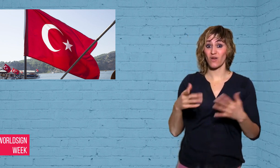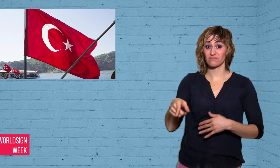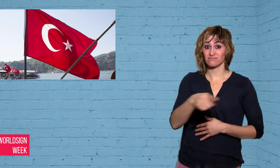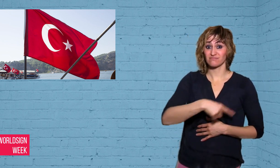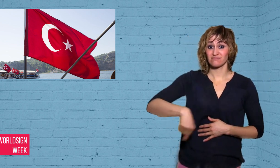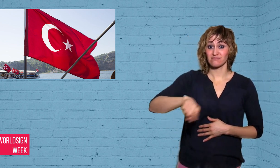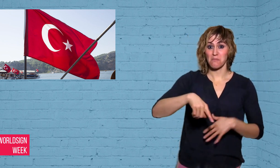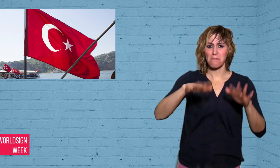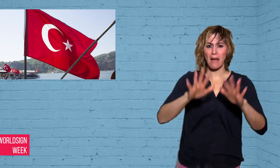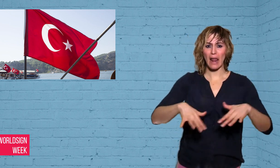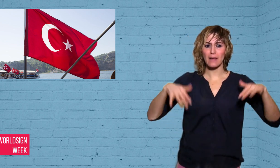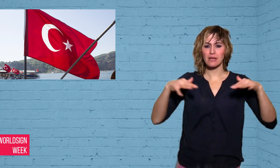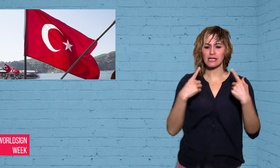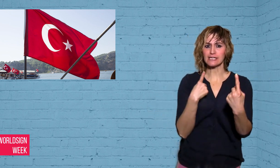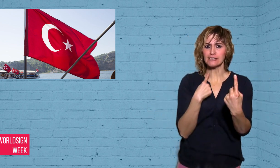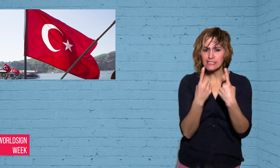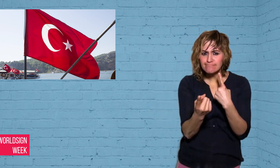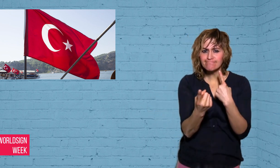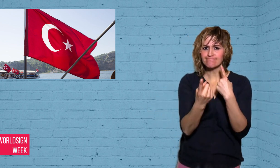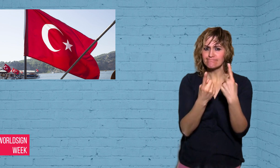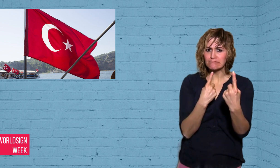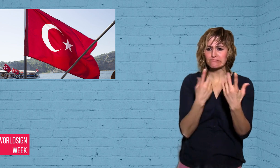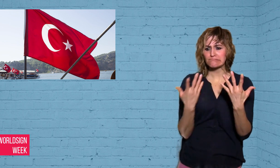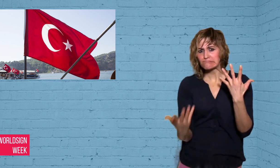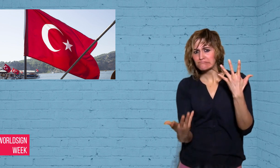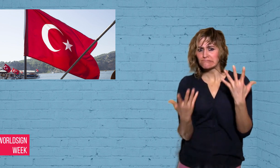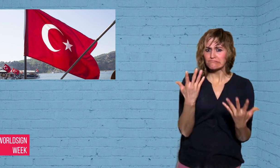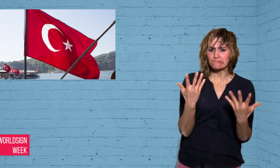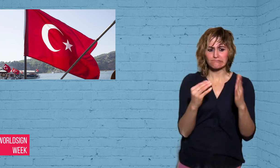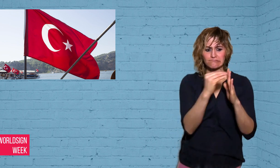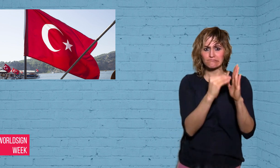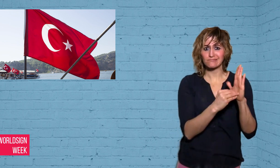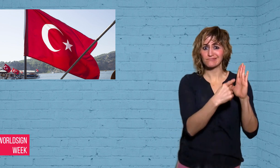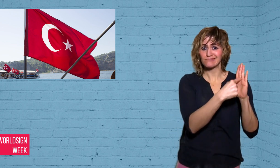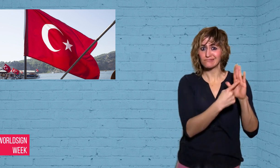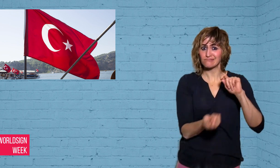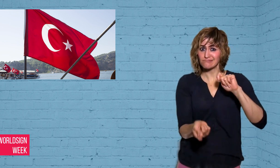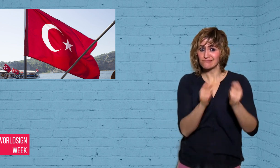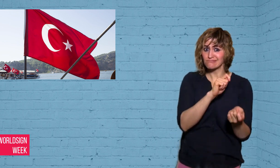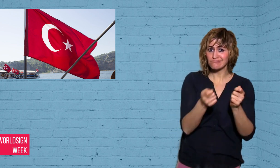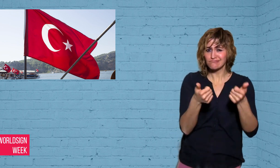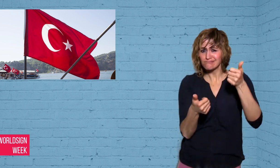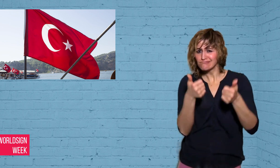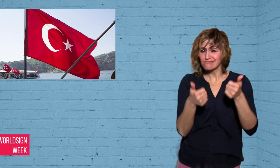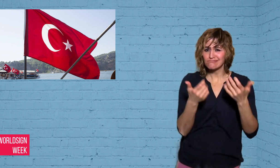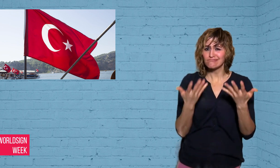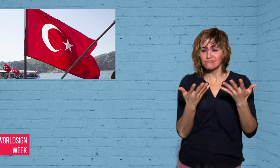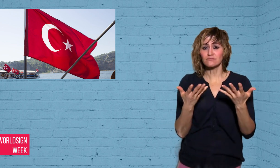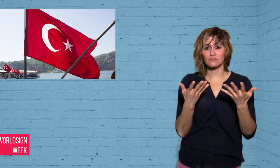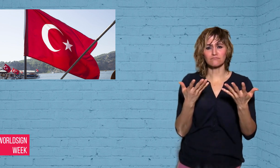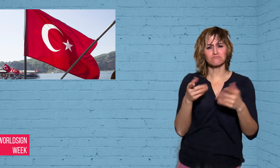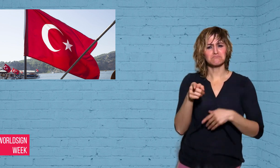if approved, the government will submit it